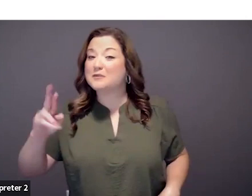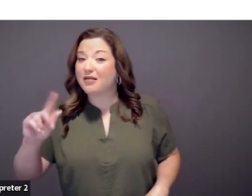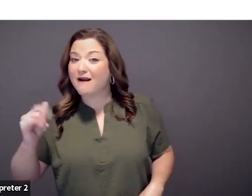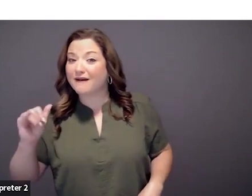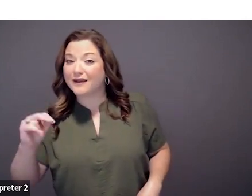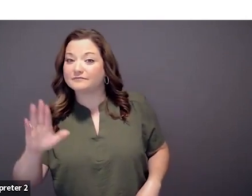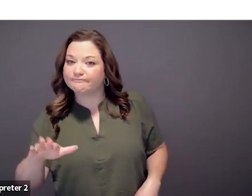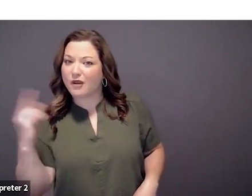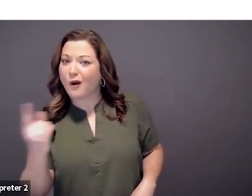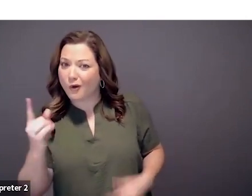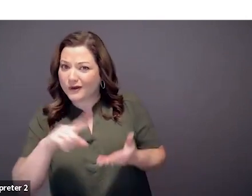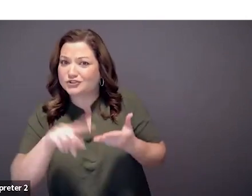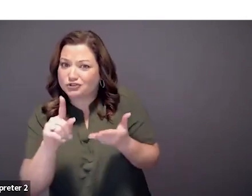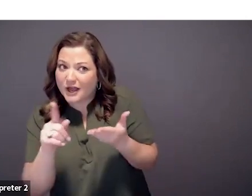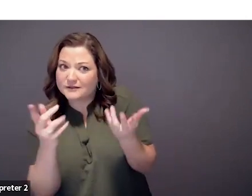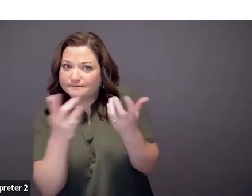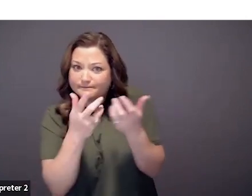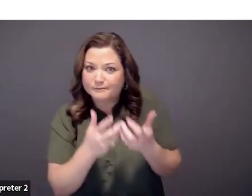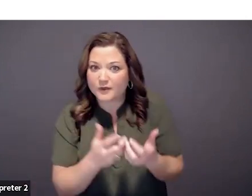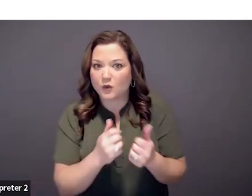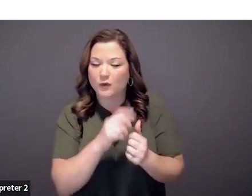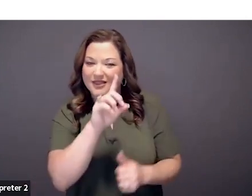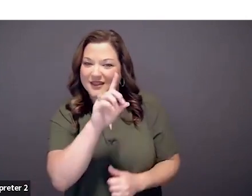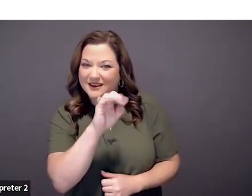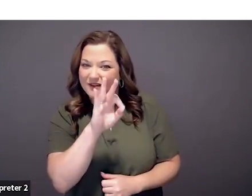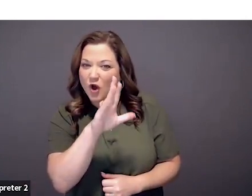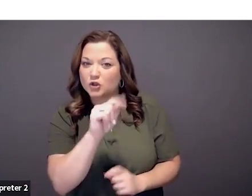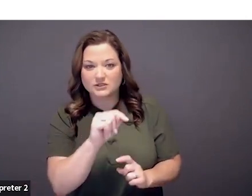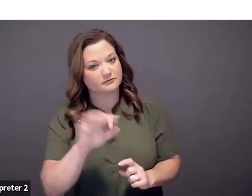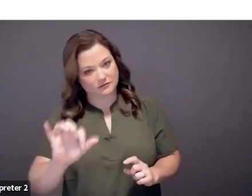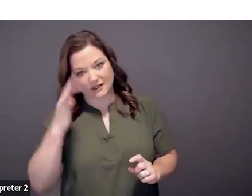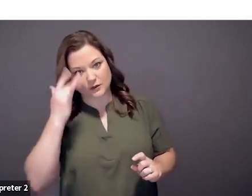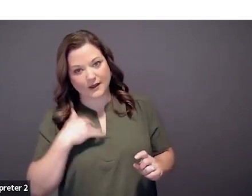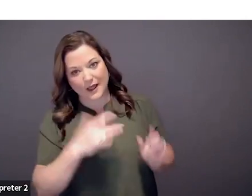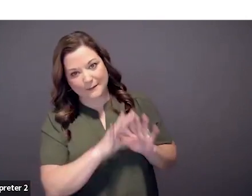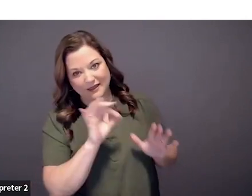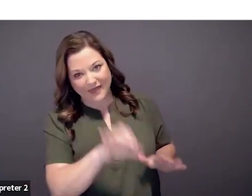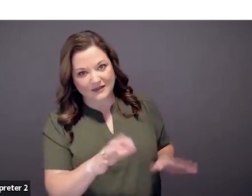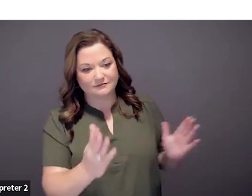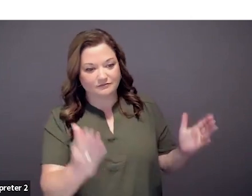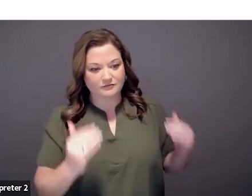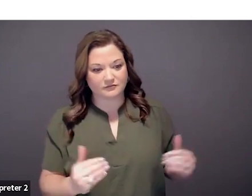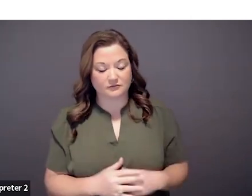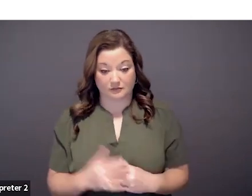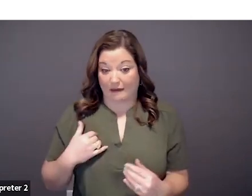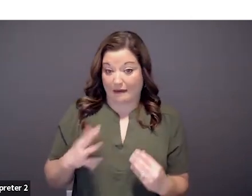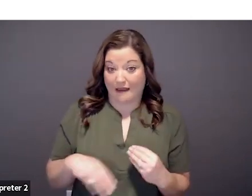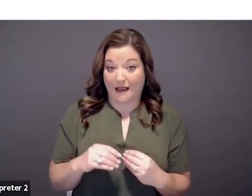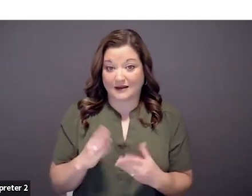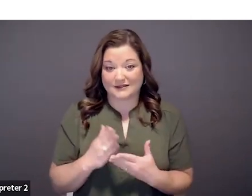against the default themes so that's why I chose the default theme. I added just some basic caching plugins